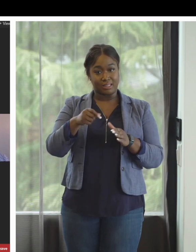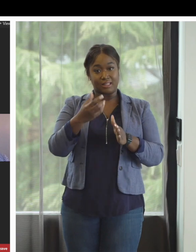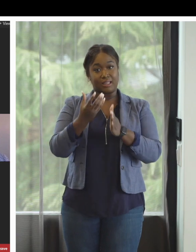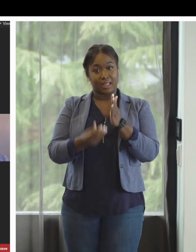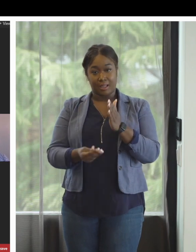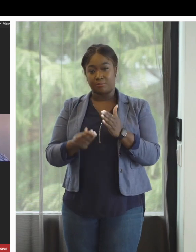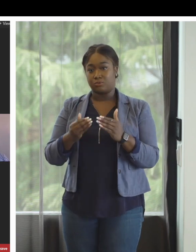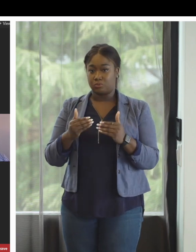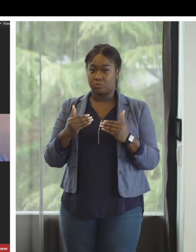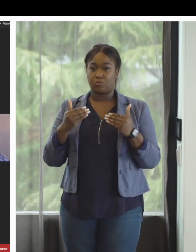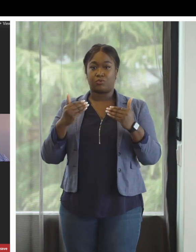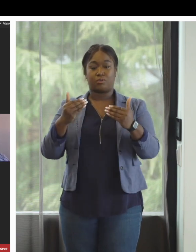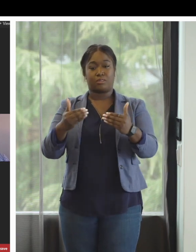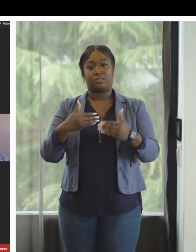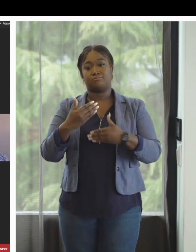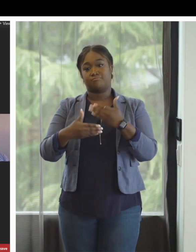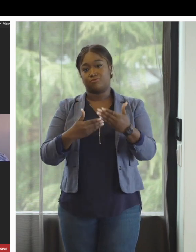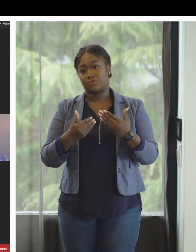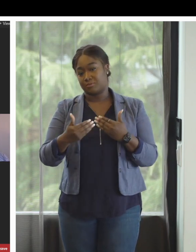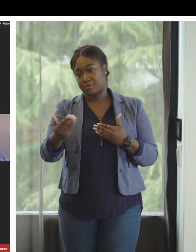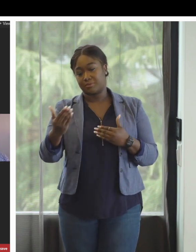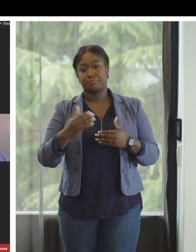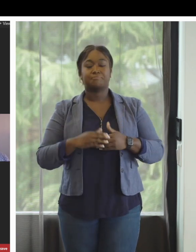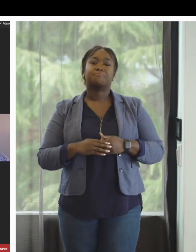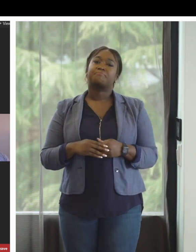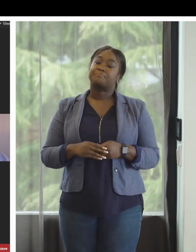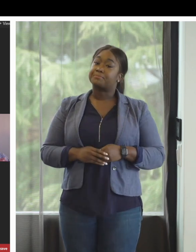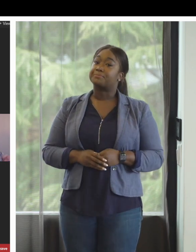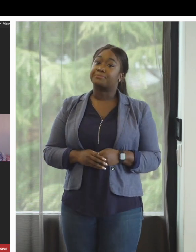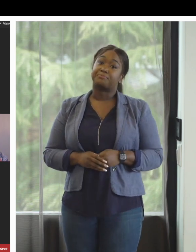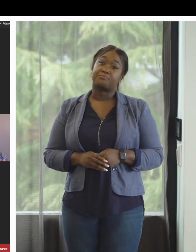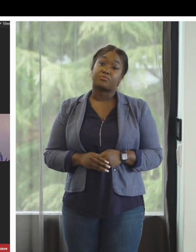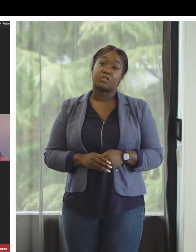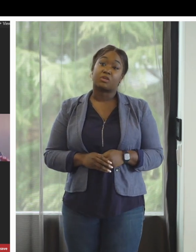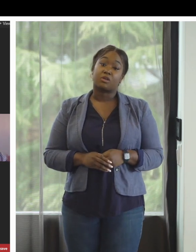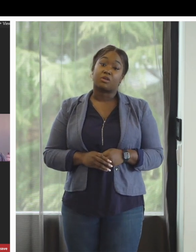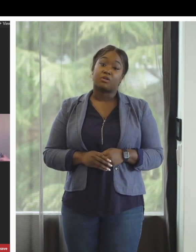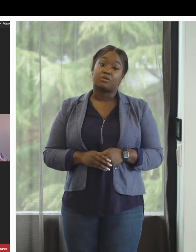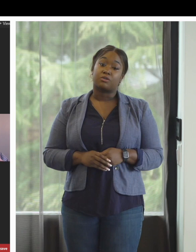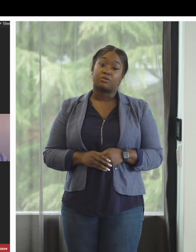forward so that's really kind of the where we are in terms